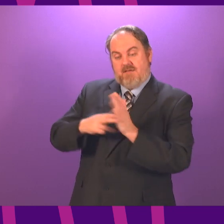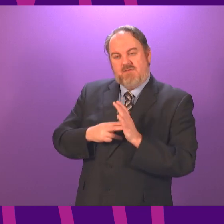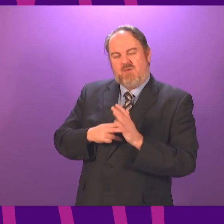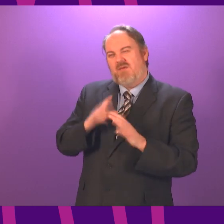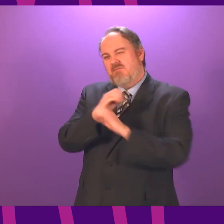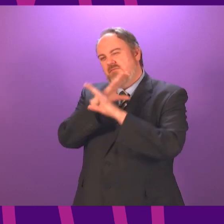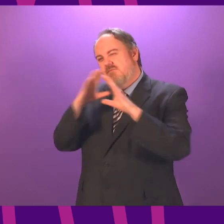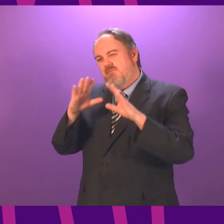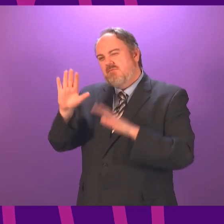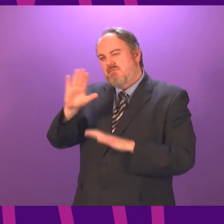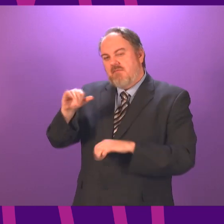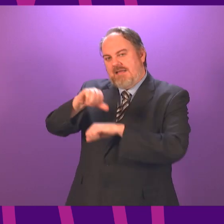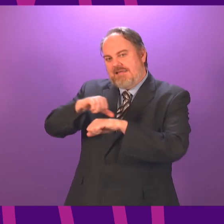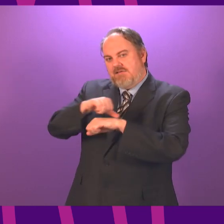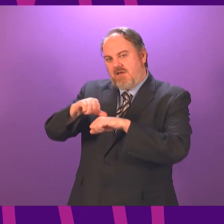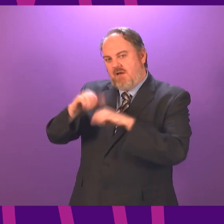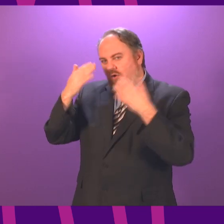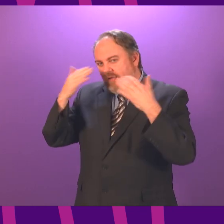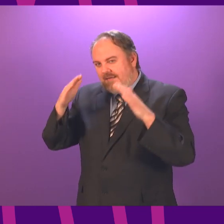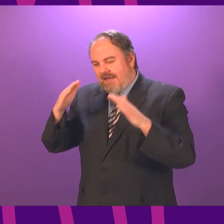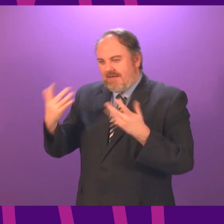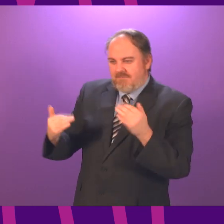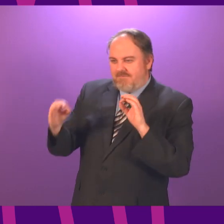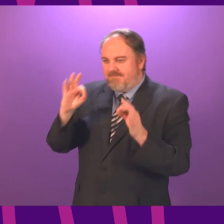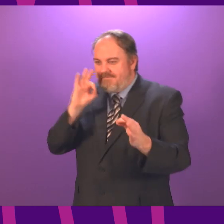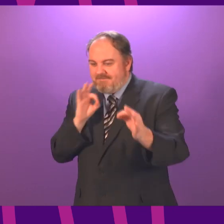We will continue to consider how all of that fits with the Easter holidays. Suffice to